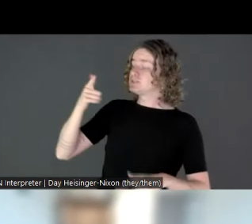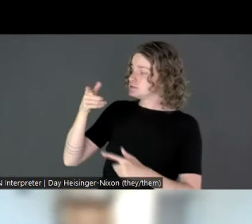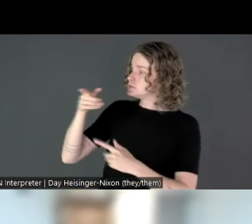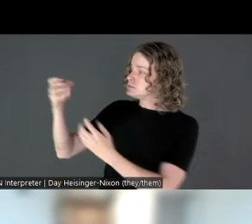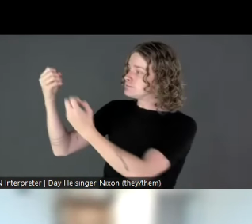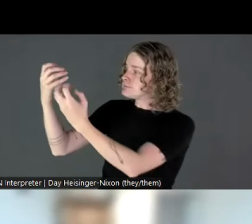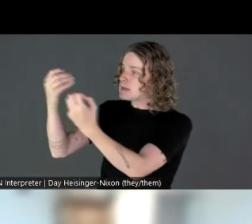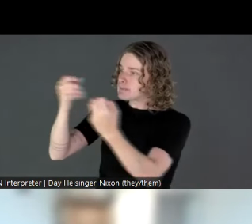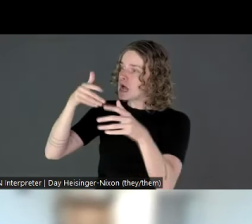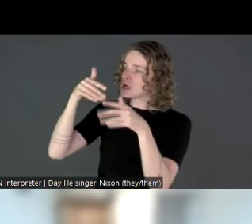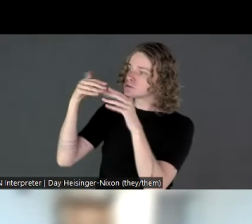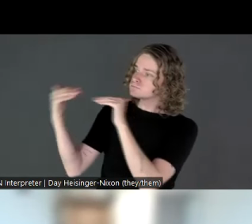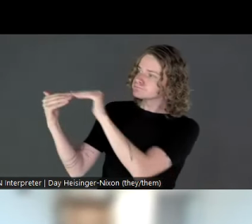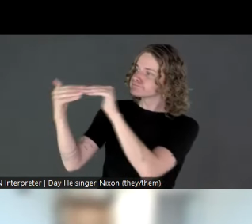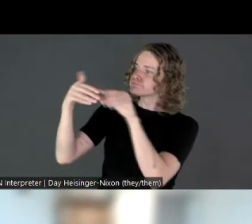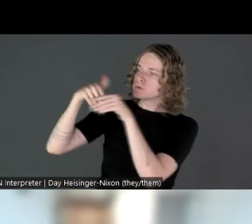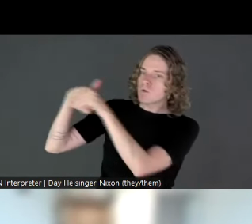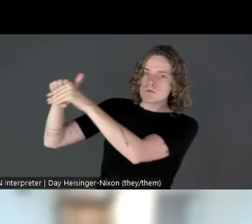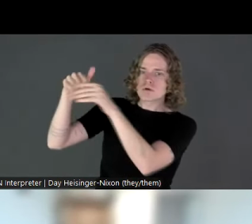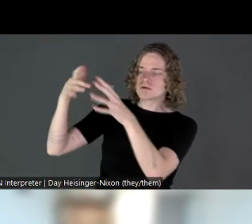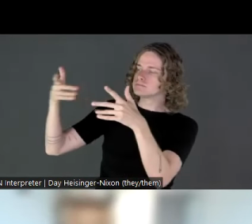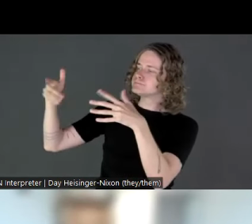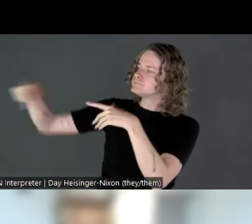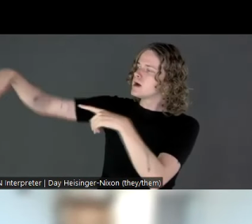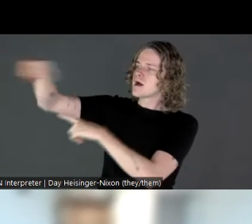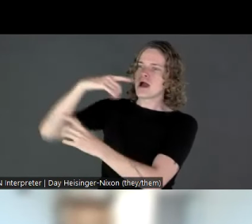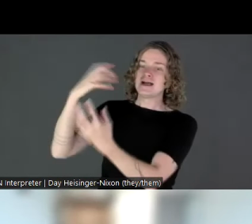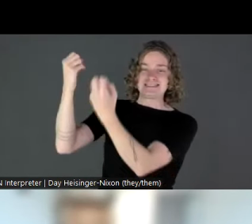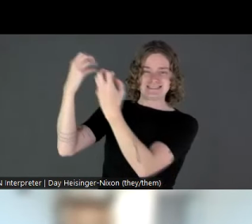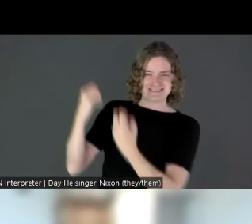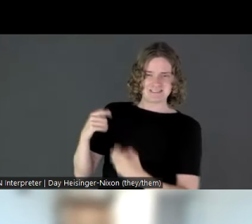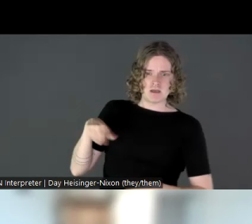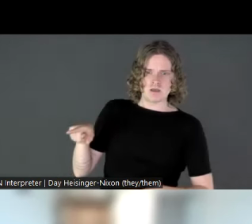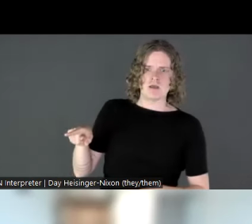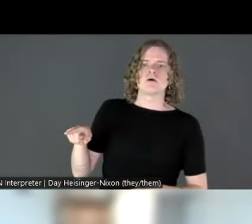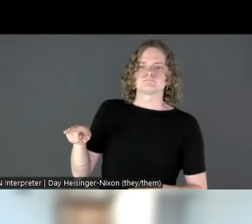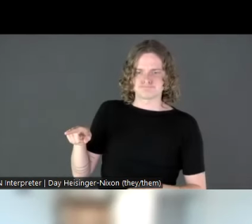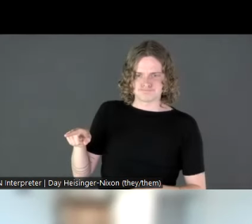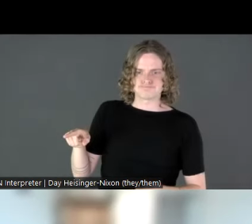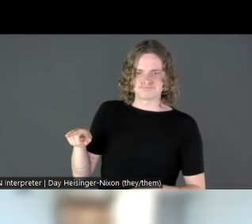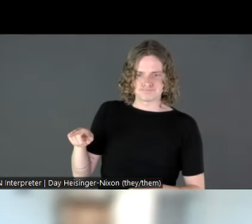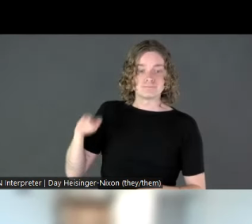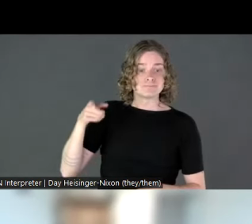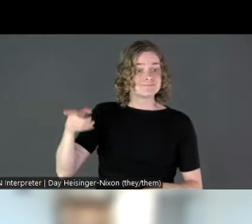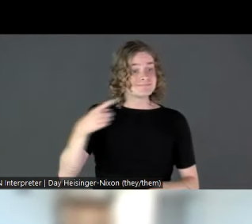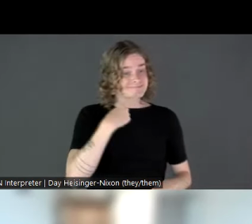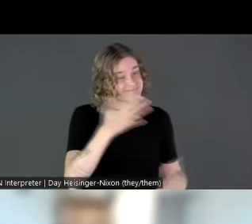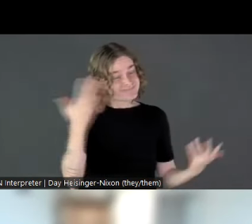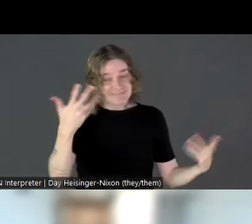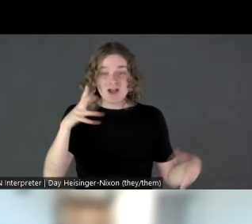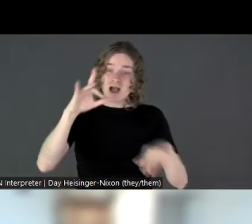guidance is important. But it is not enough. We need practical, concrete tools,